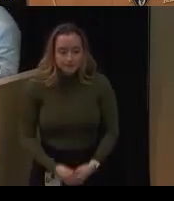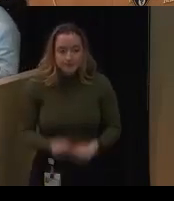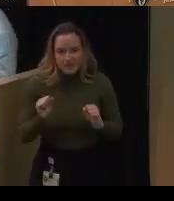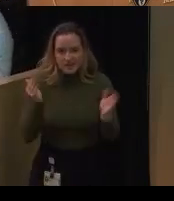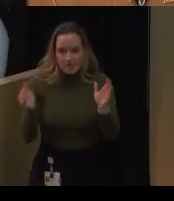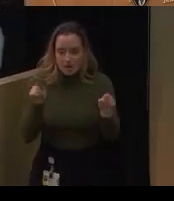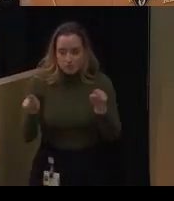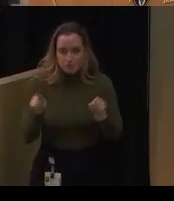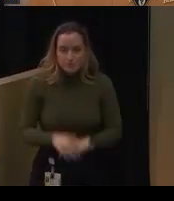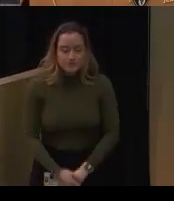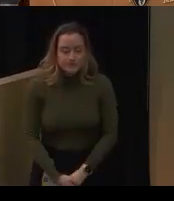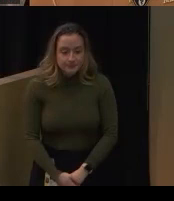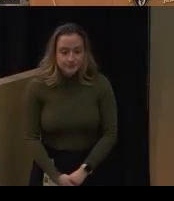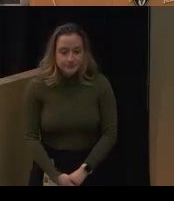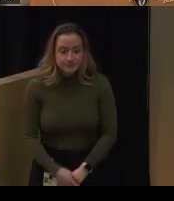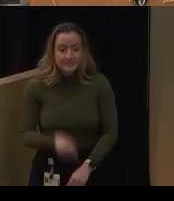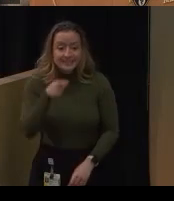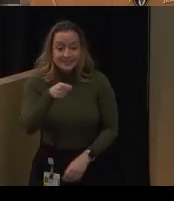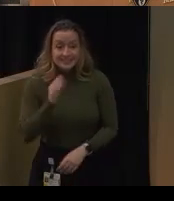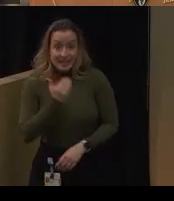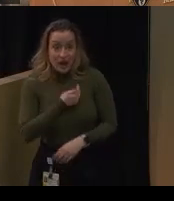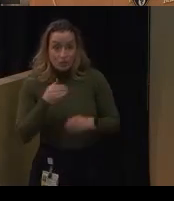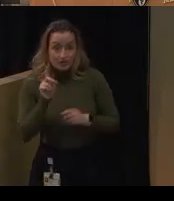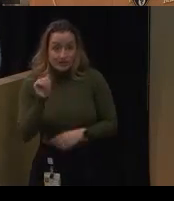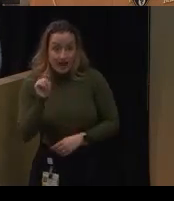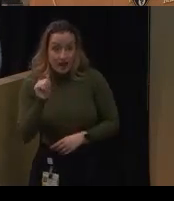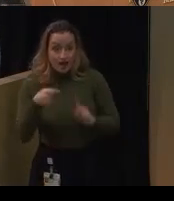okay so here are the data from our meta-analysis we looked at four different outcomes